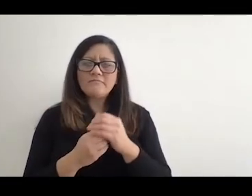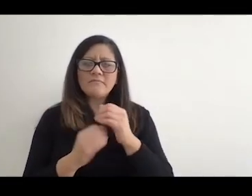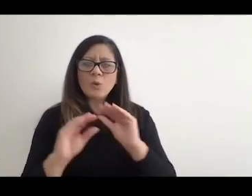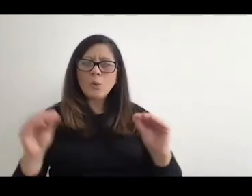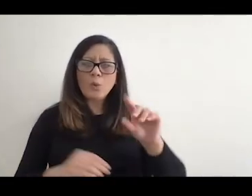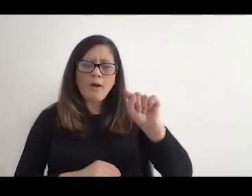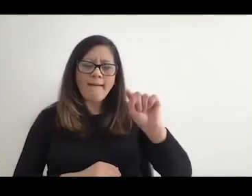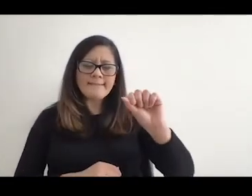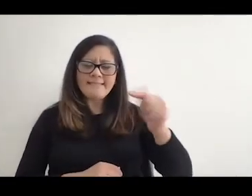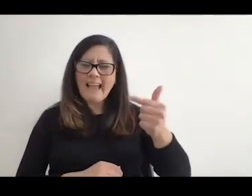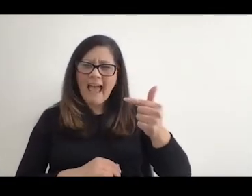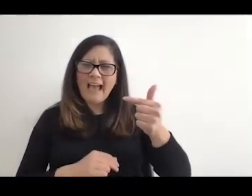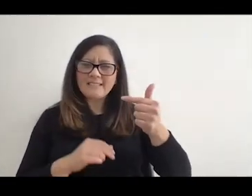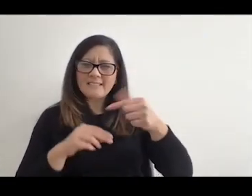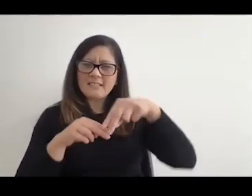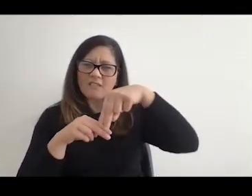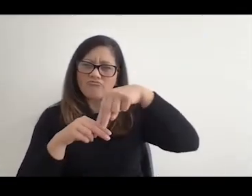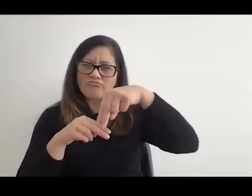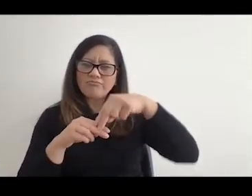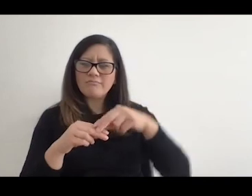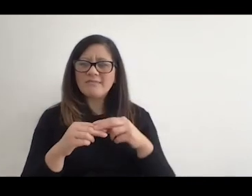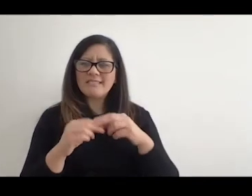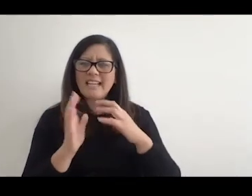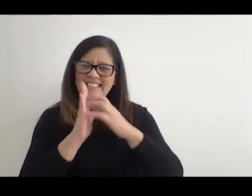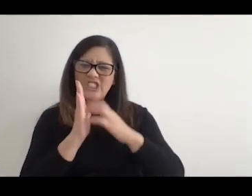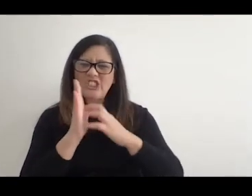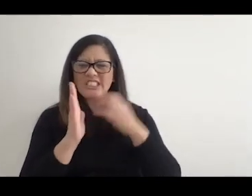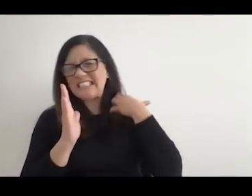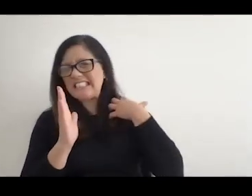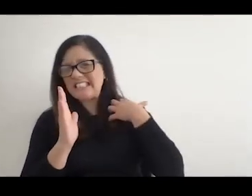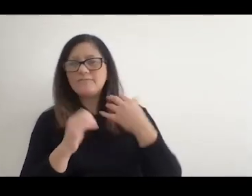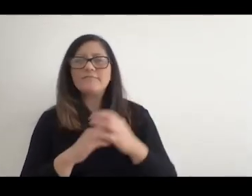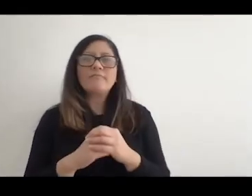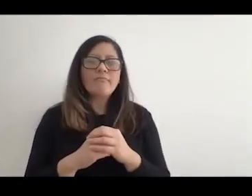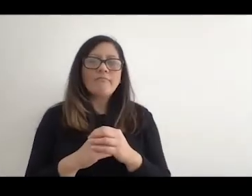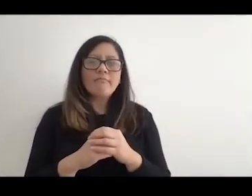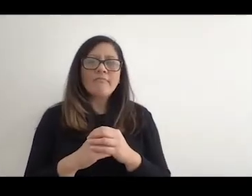have tags and different things like that. So what you see around her legs?